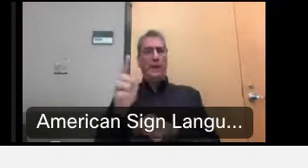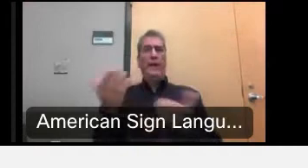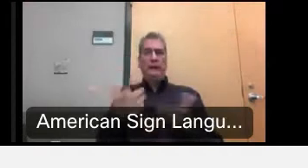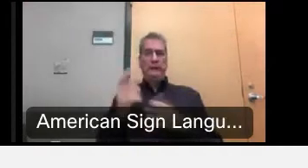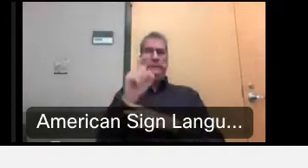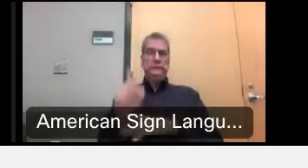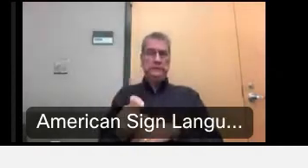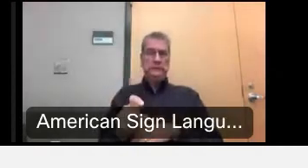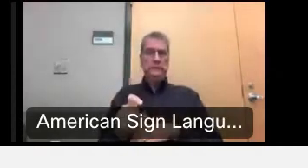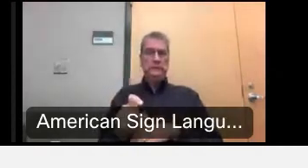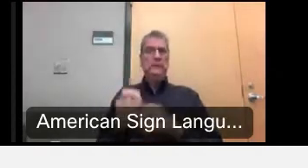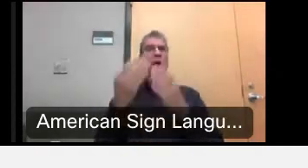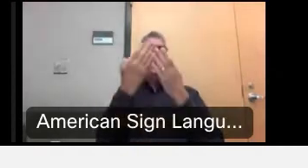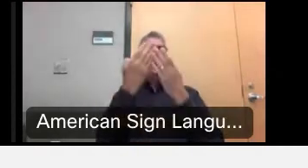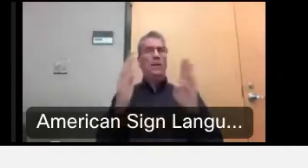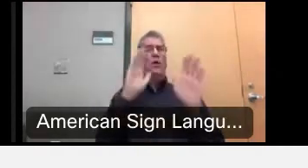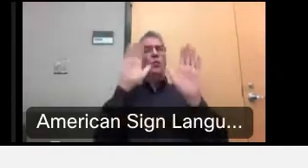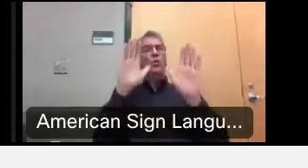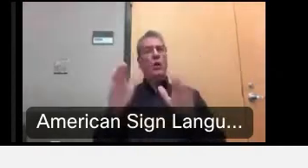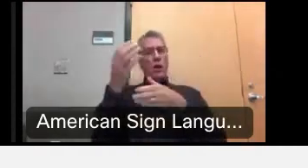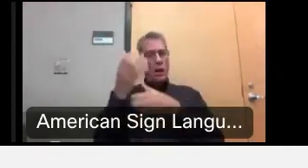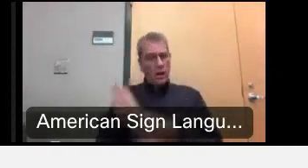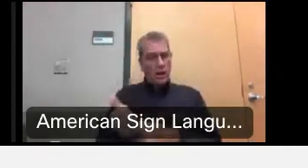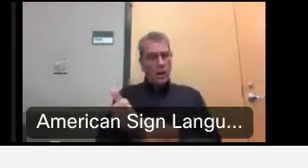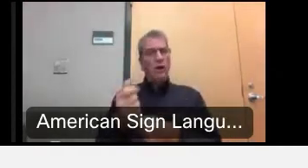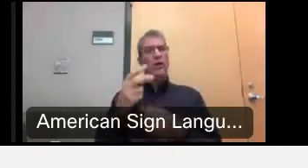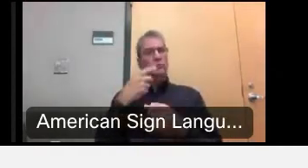I think the public had great confidence that this was that there was transparency here